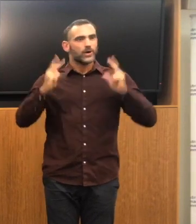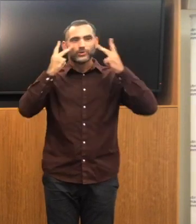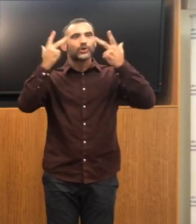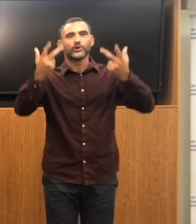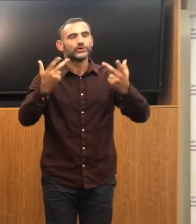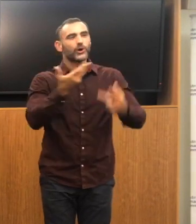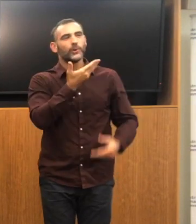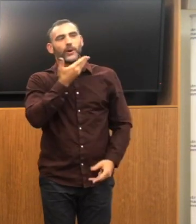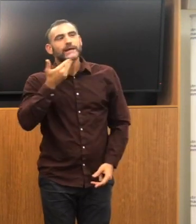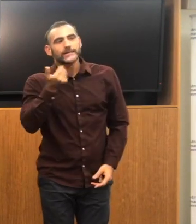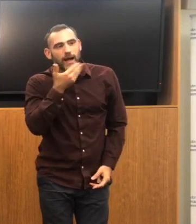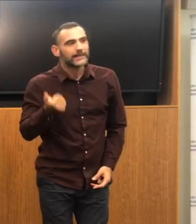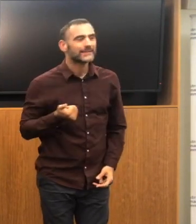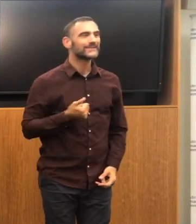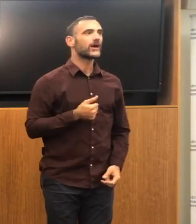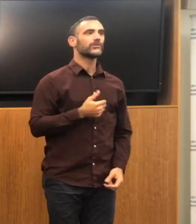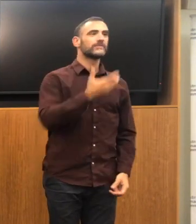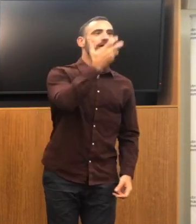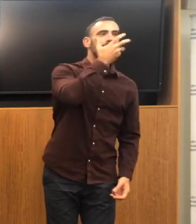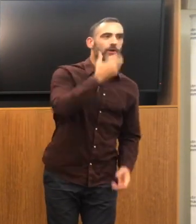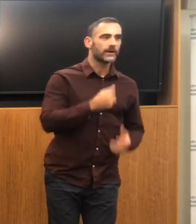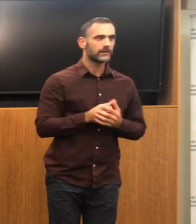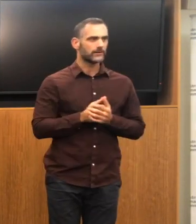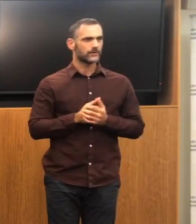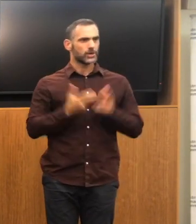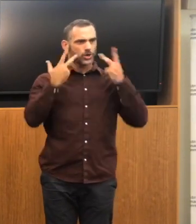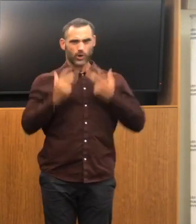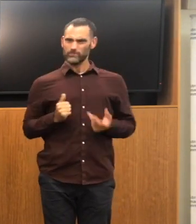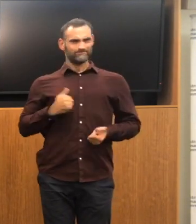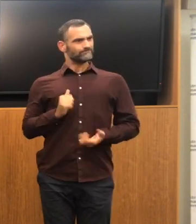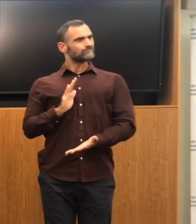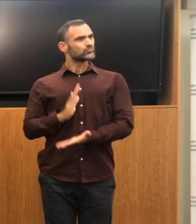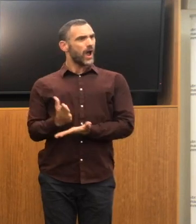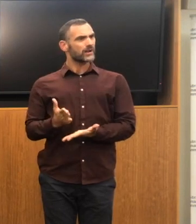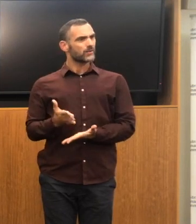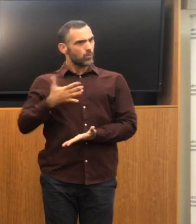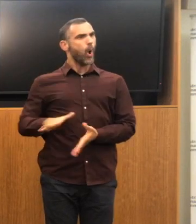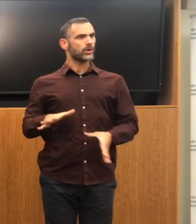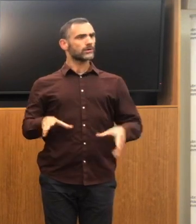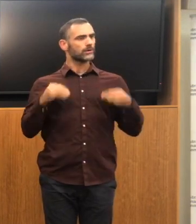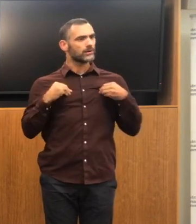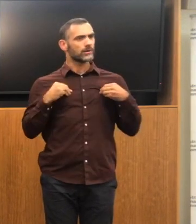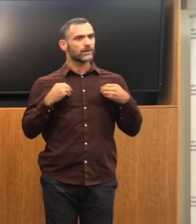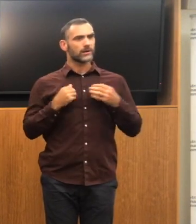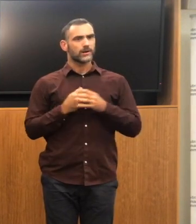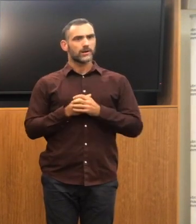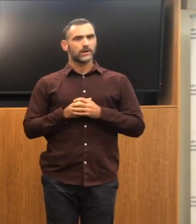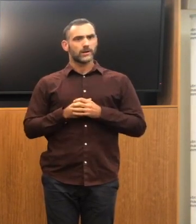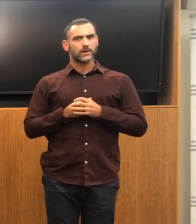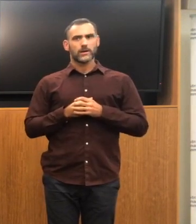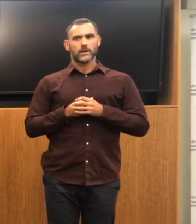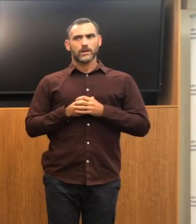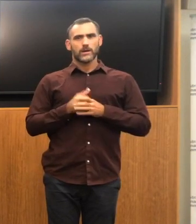Do you know how much money these islands or these prisons cost? Too much.